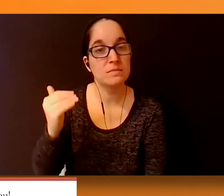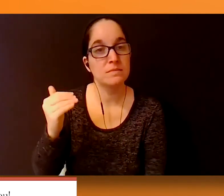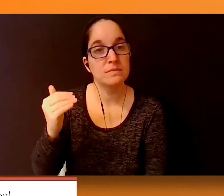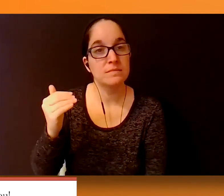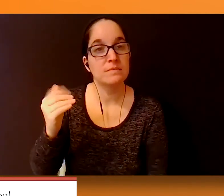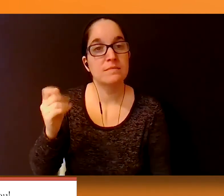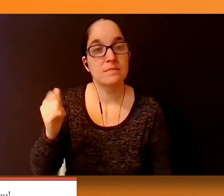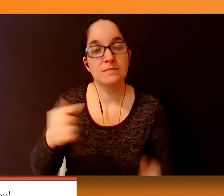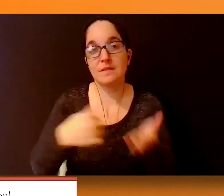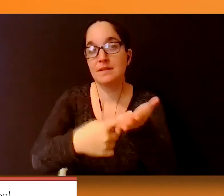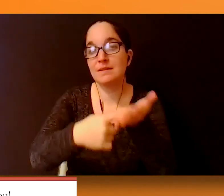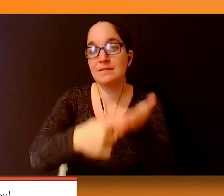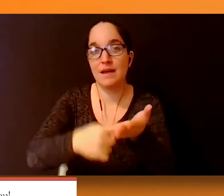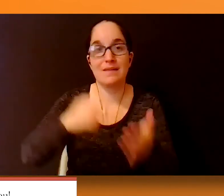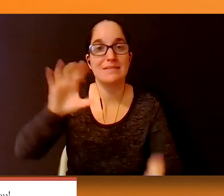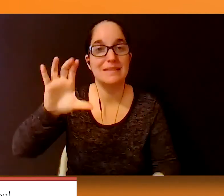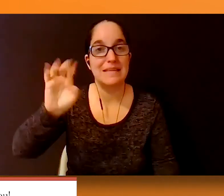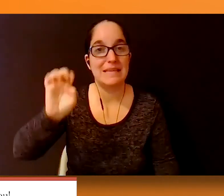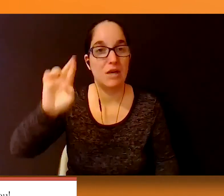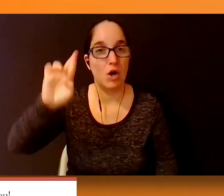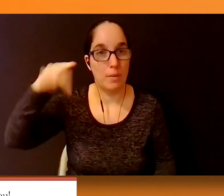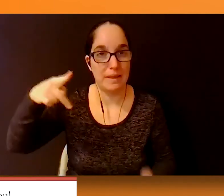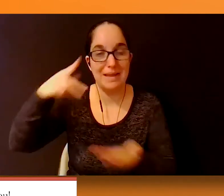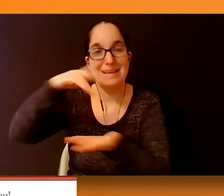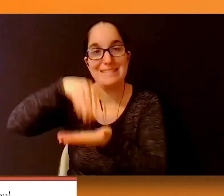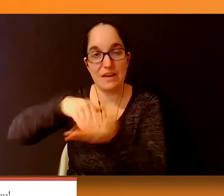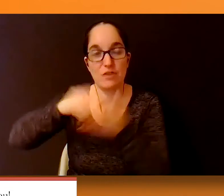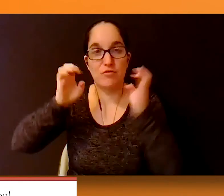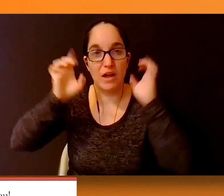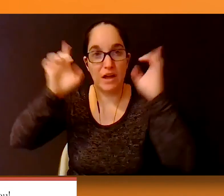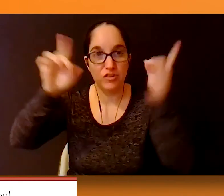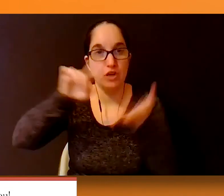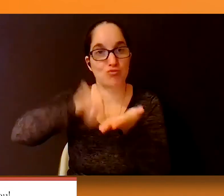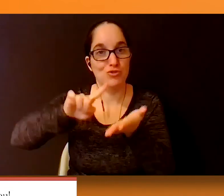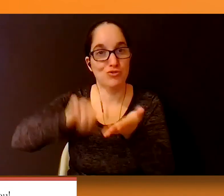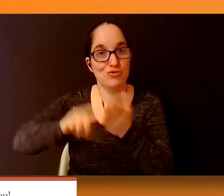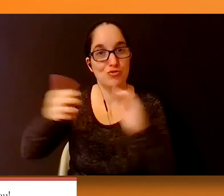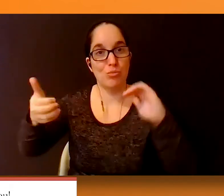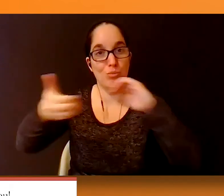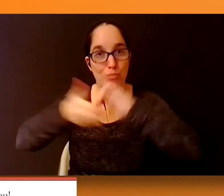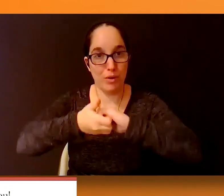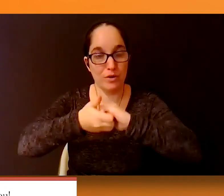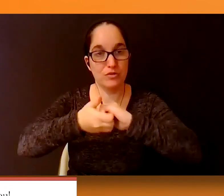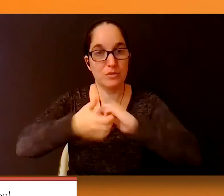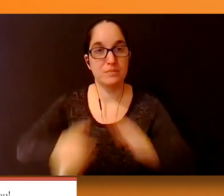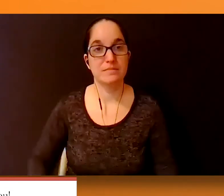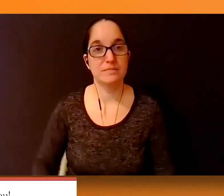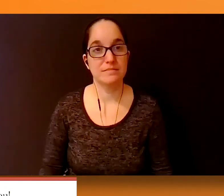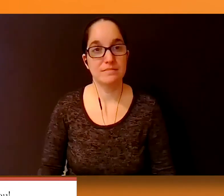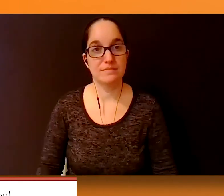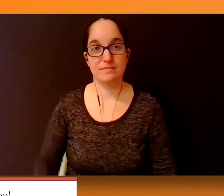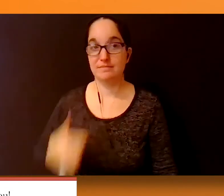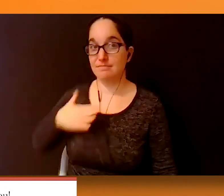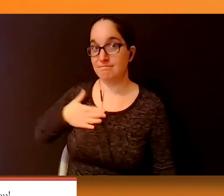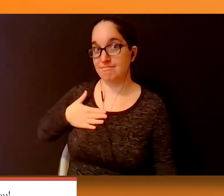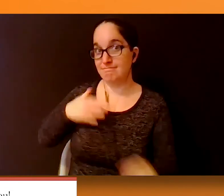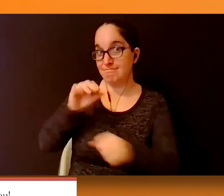Oh, the next thing is to talk about the Center for Education Research Partnerships. OK, so, the Center for Education Research Partnerships,